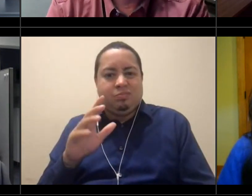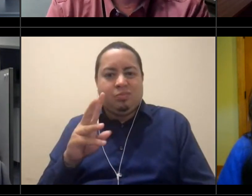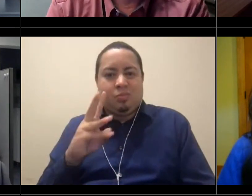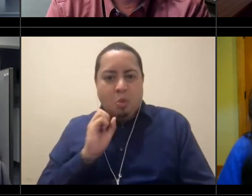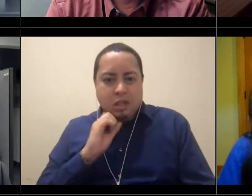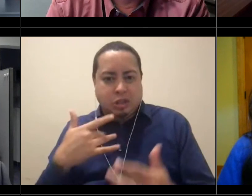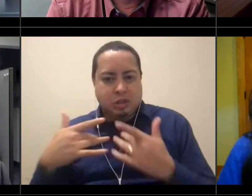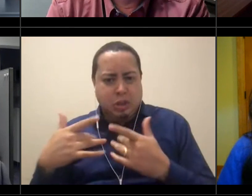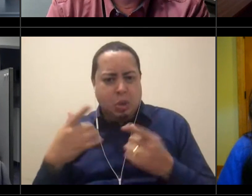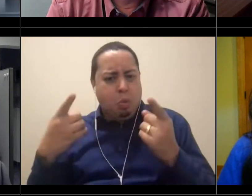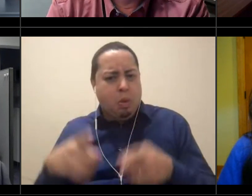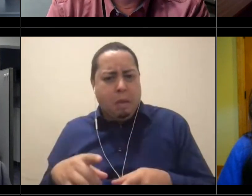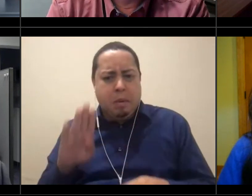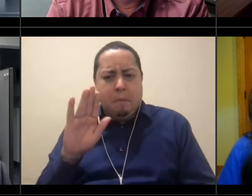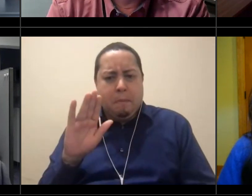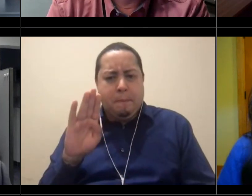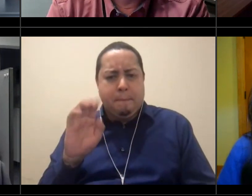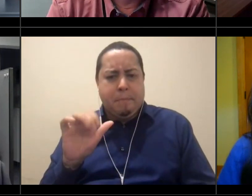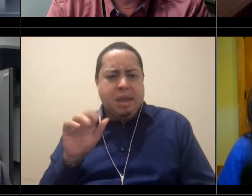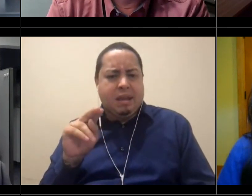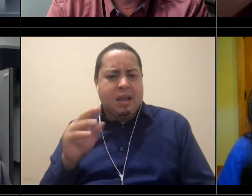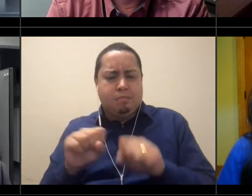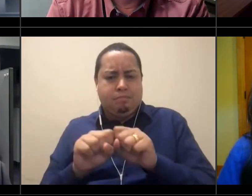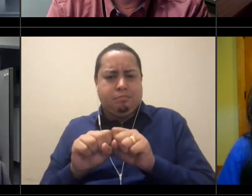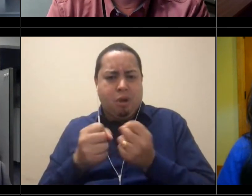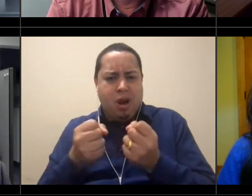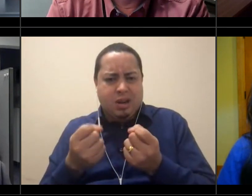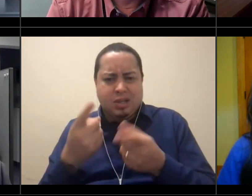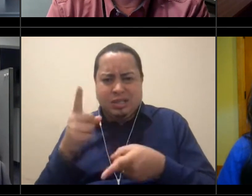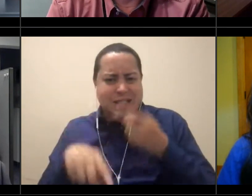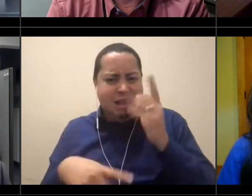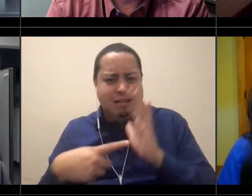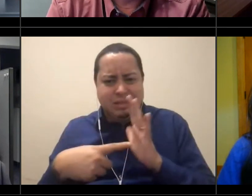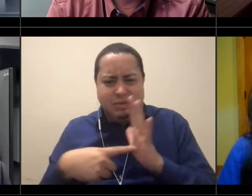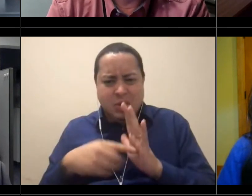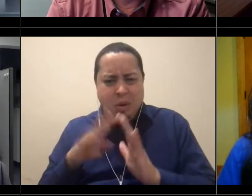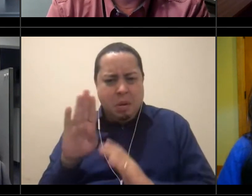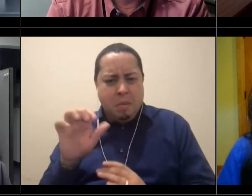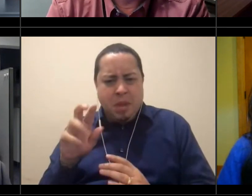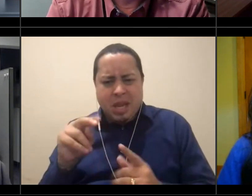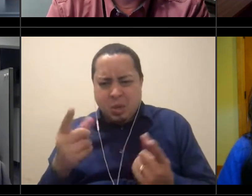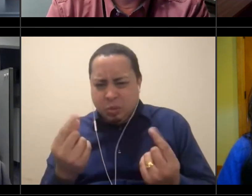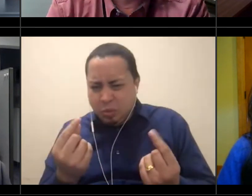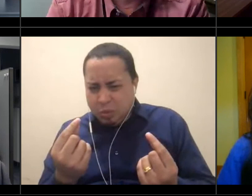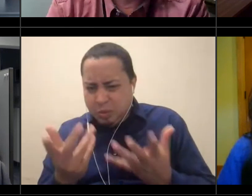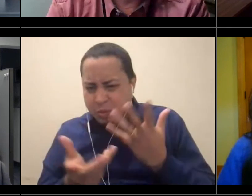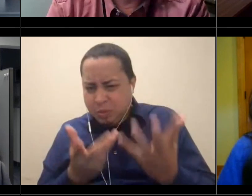breaks or if you can't afford a beacon? I think our audience is very concerned about safety.